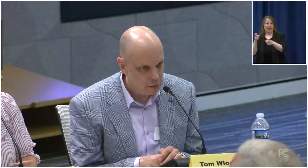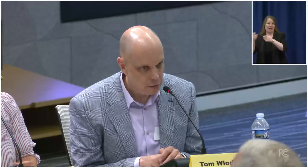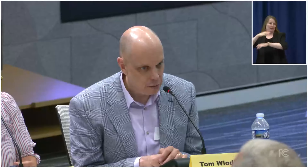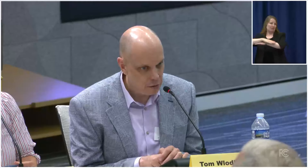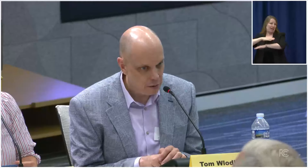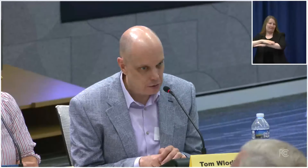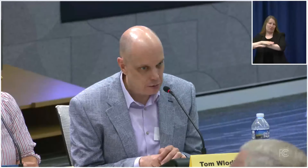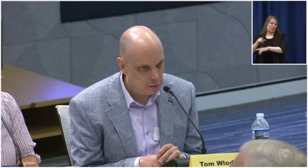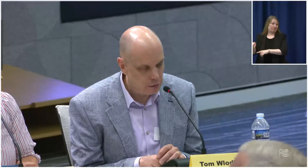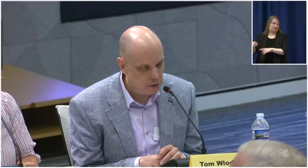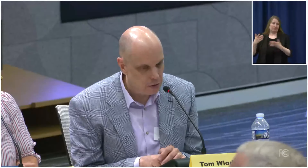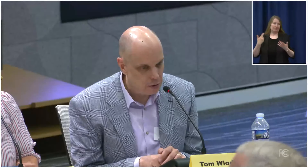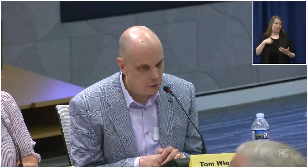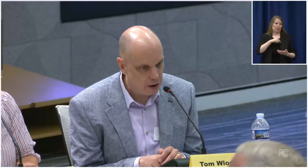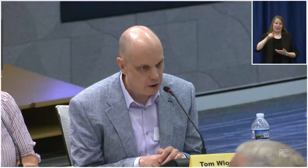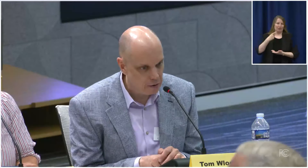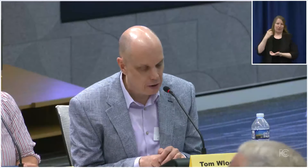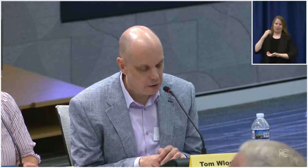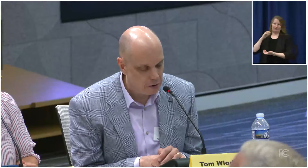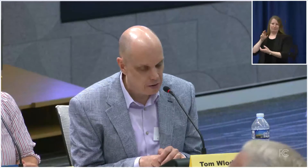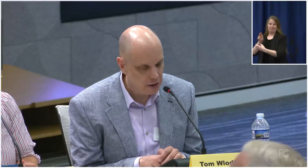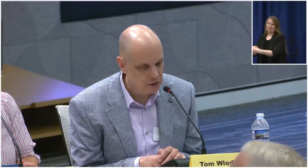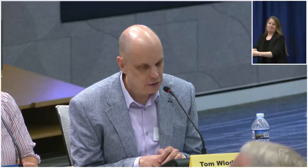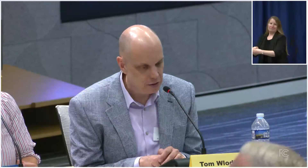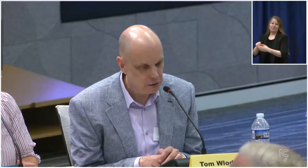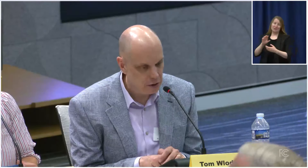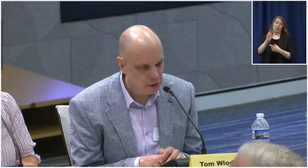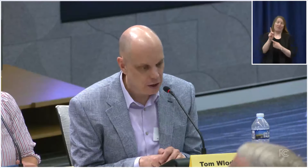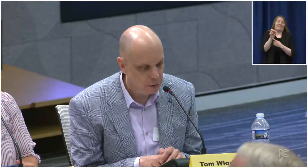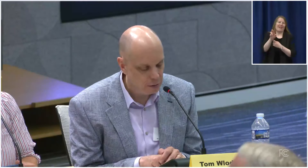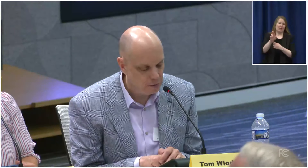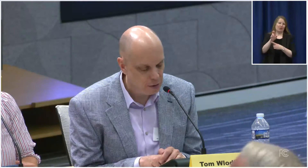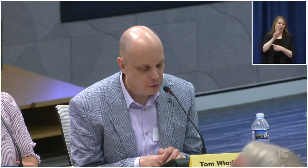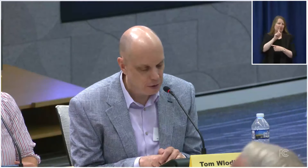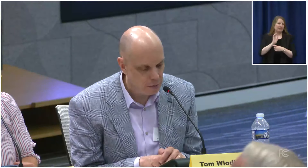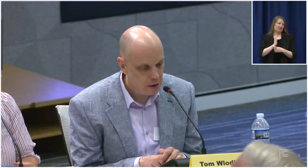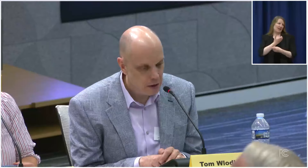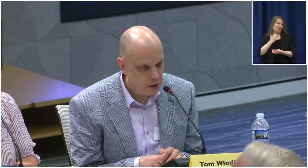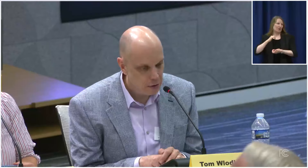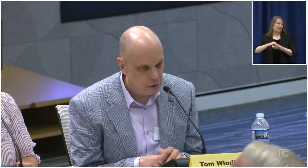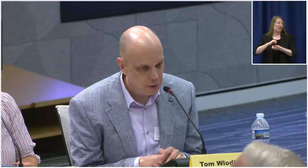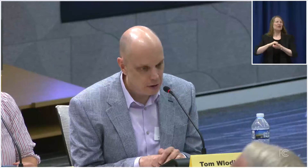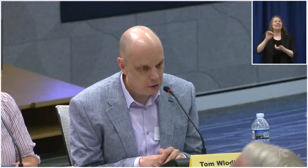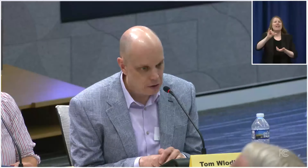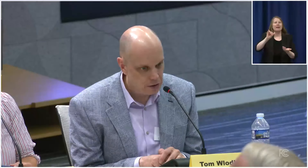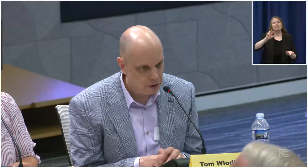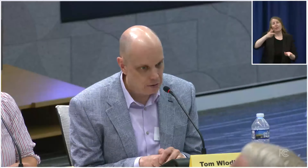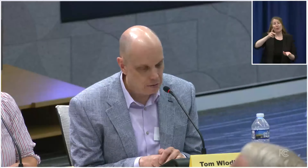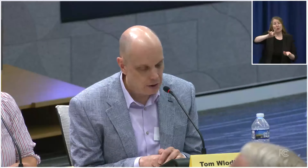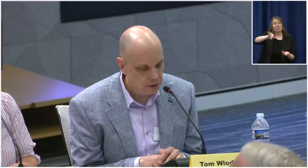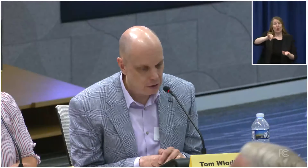INDIRECTLY EMPLOYING BETWEEN 15 AND 20 PLUS INDIVIDUALS FROM THE DEAF COMMUNITY. BUT THE PLATFORM IS REALLY